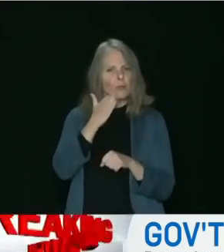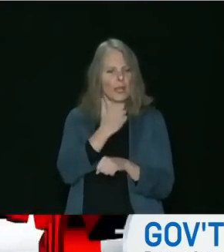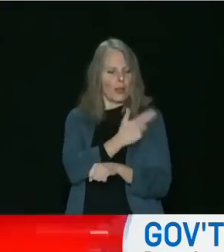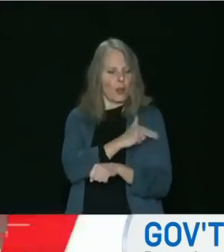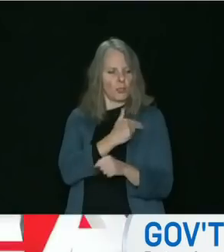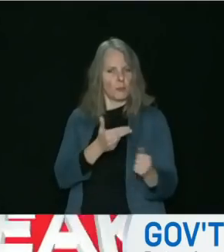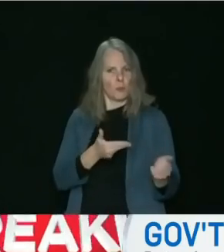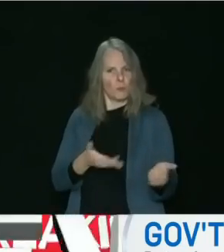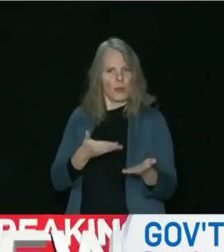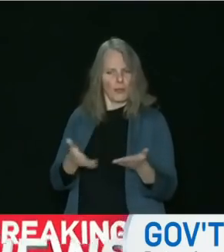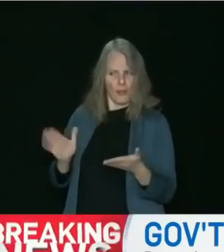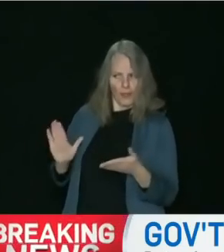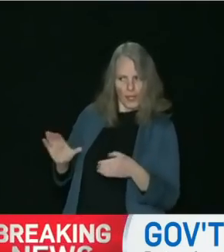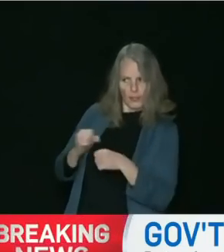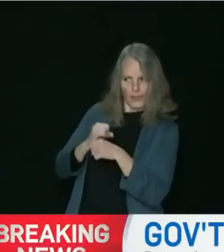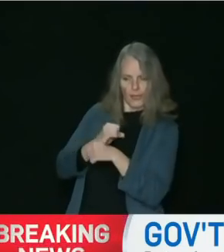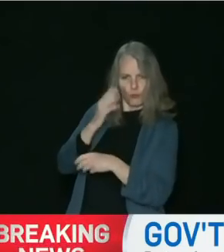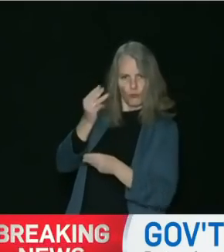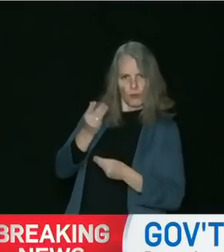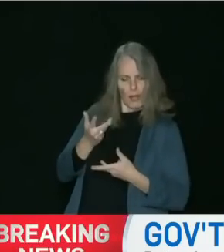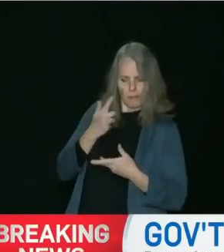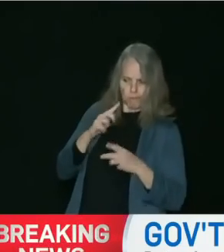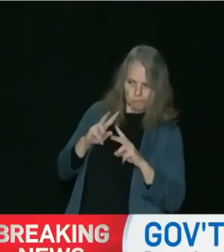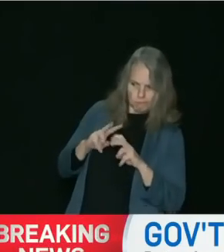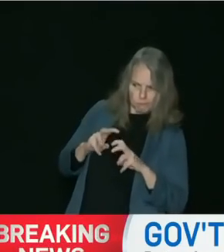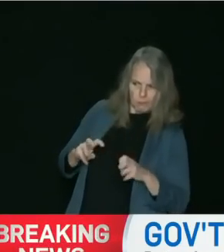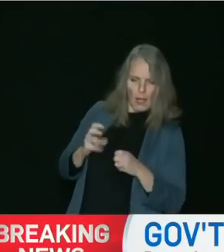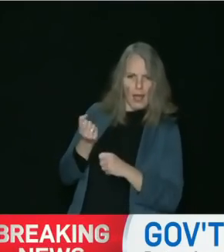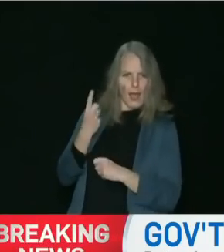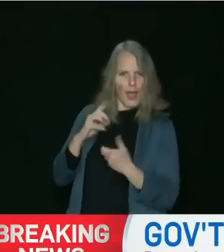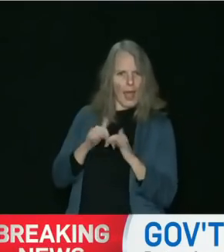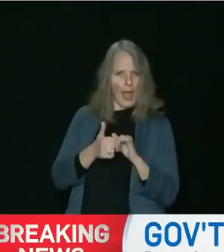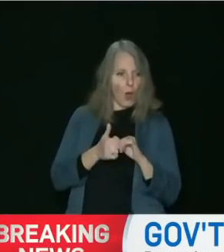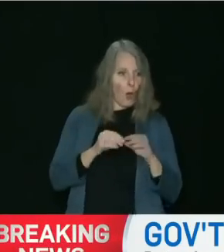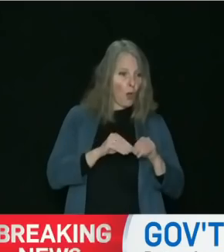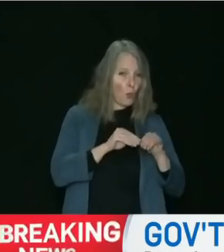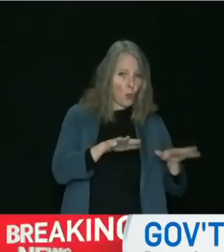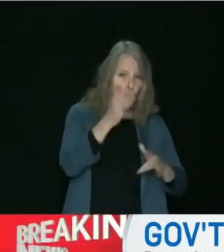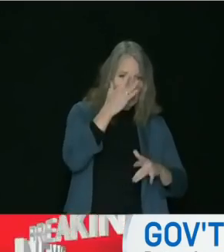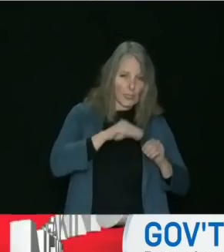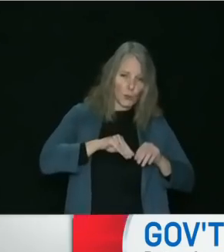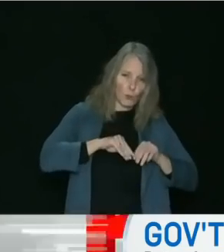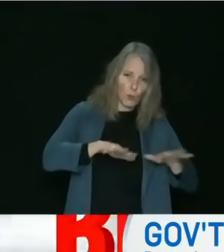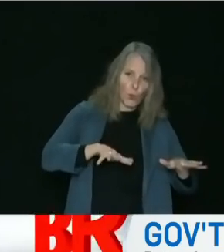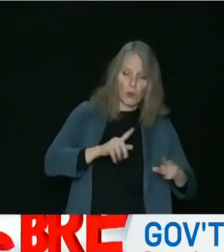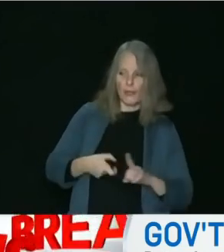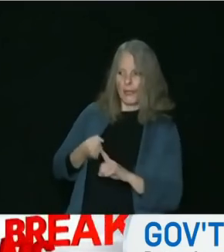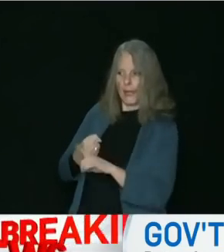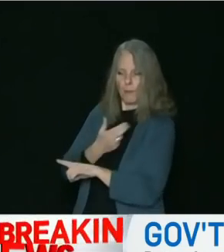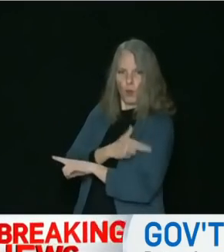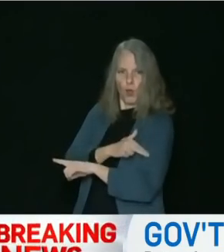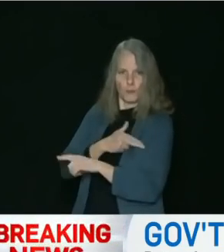THIS NEW MODELLING FOR NEW HOSPITALIZATIONS ANTICIPATED